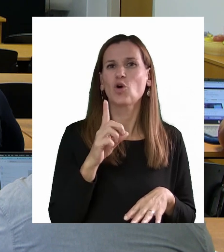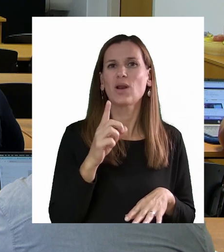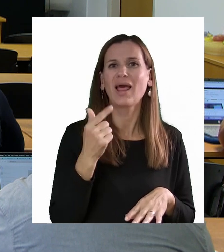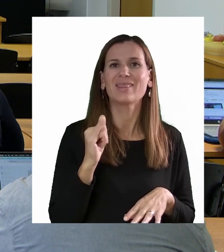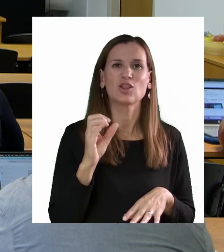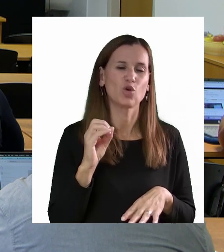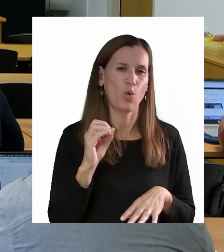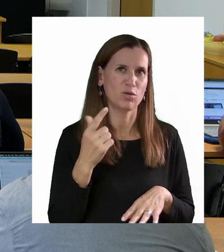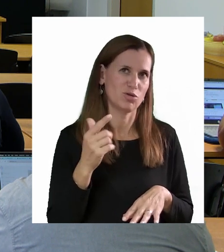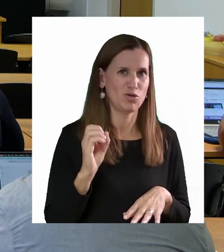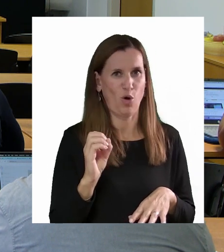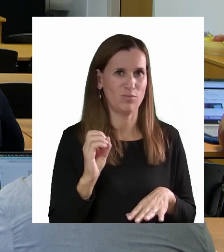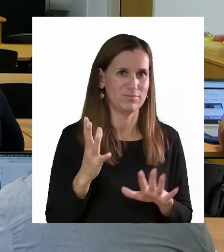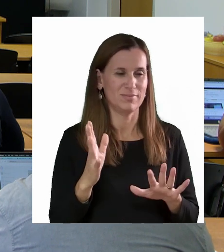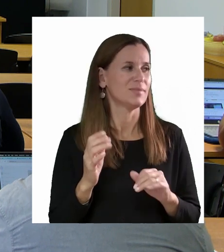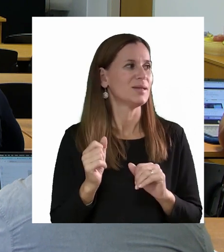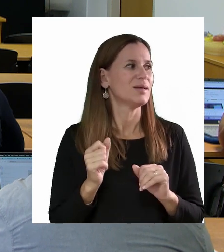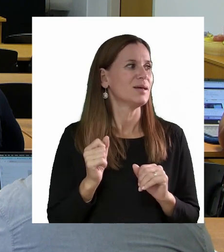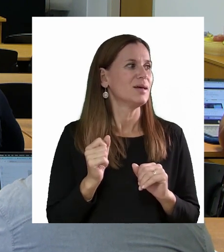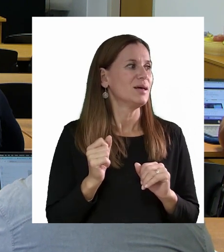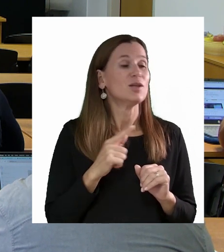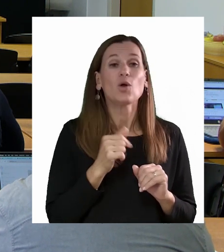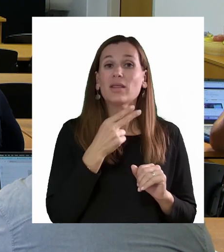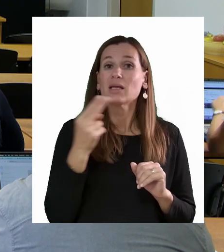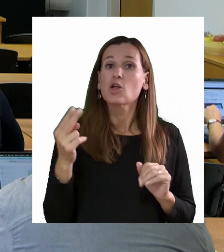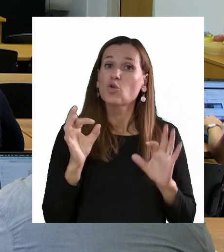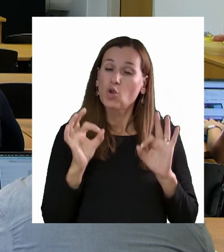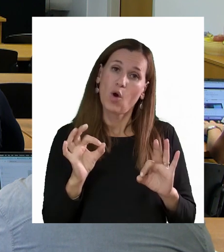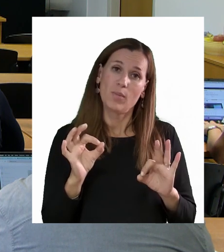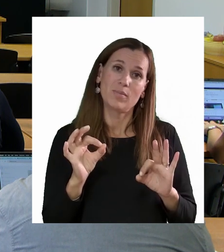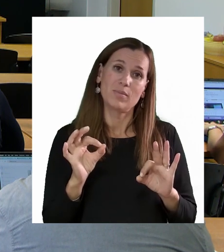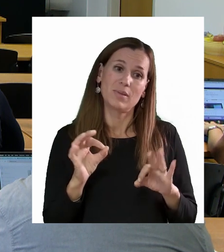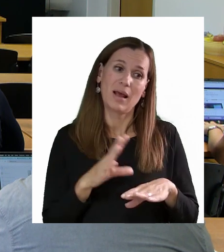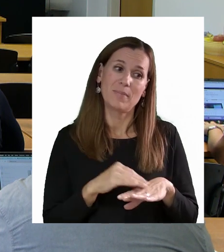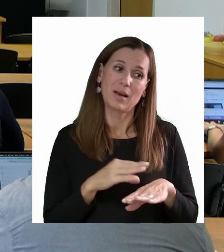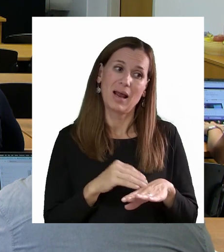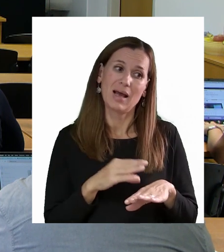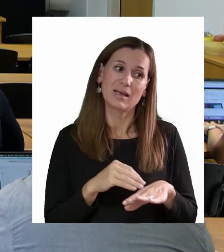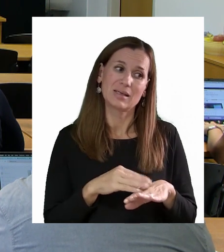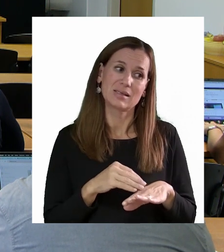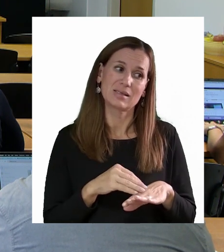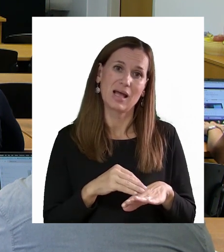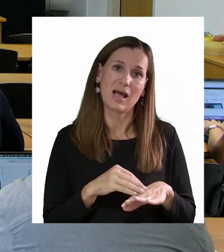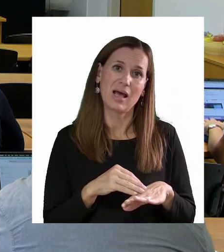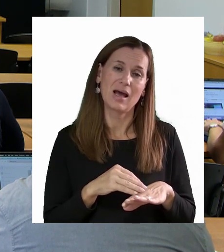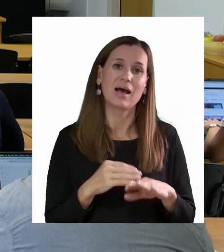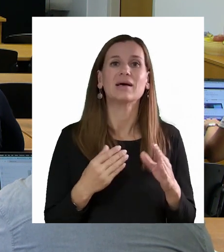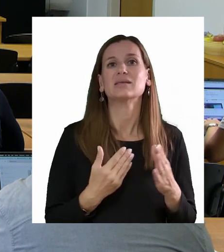I'm pronouncing that. Well, the title of the good practise is Eco Digi, A practise for sustainable digital transformation